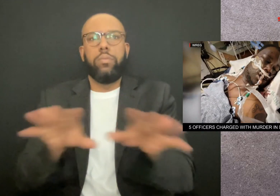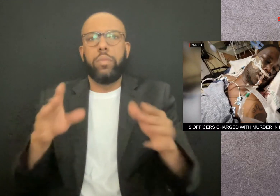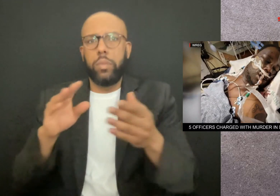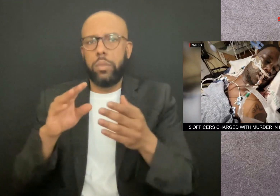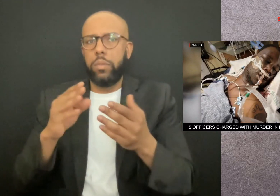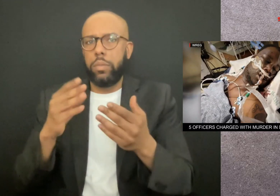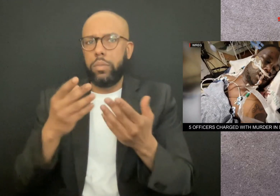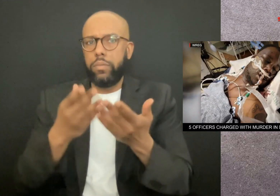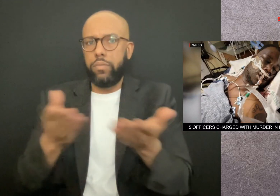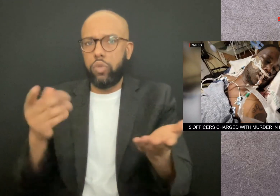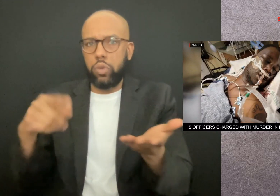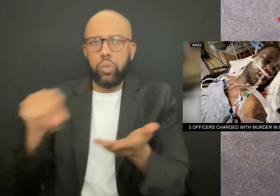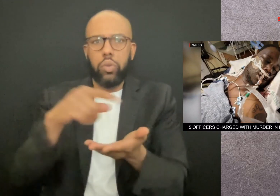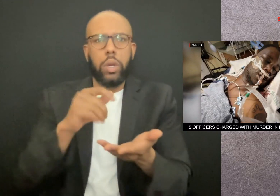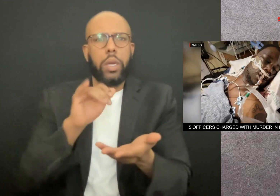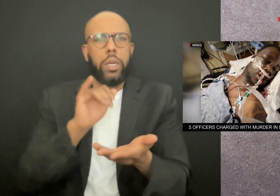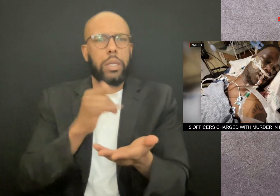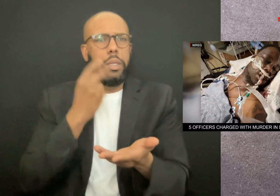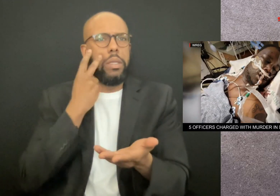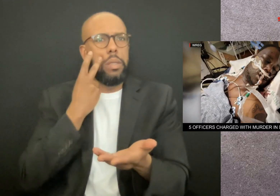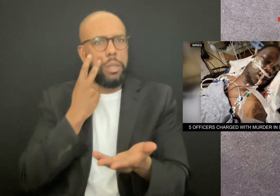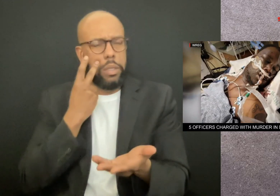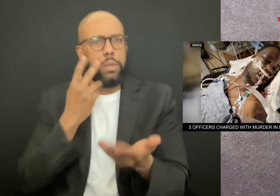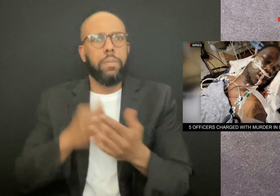showing the extent of his injuries